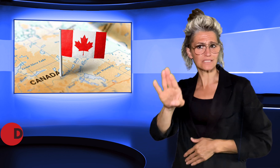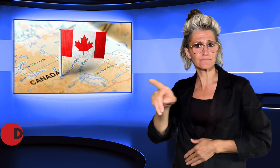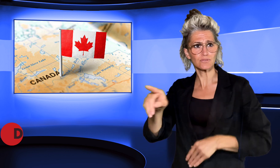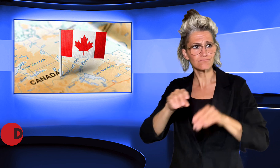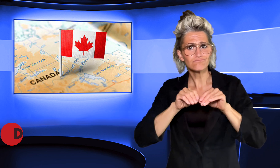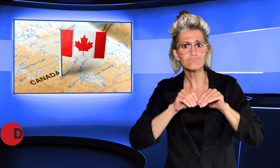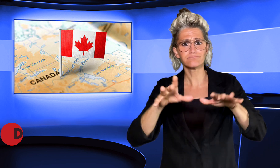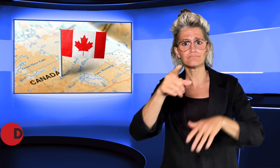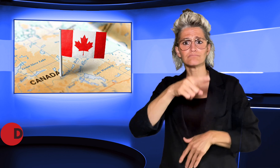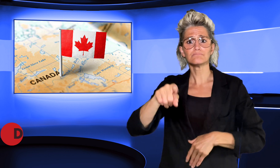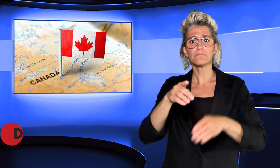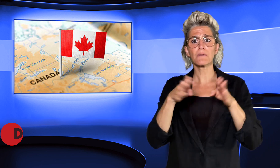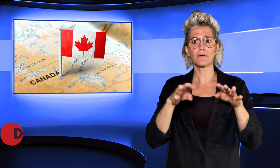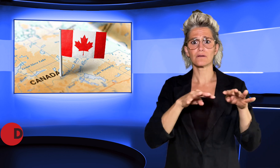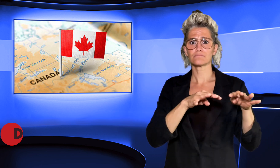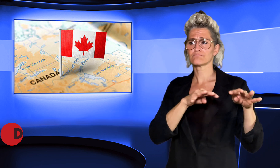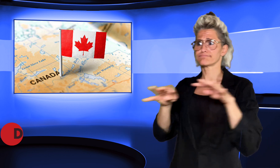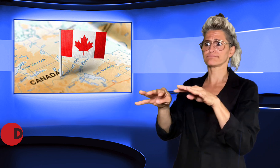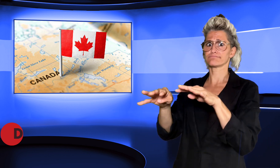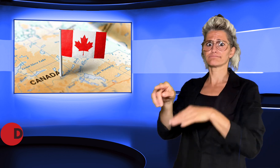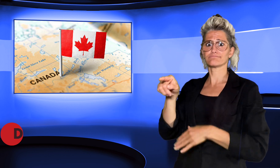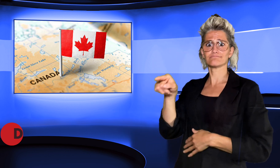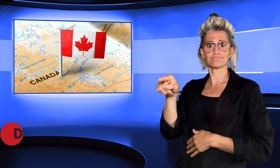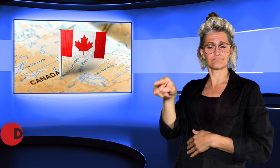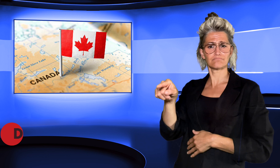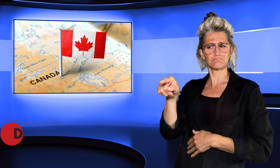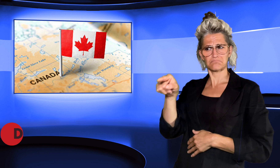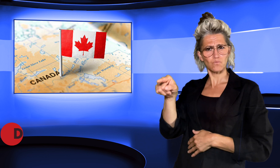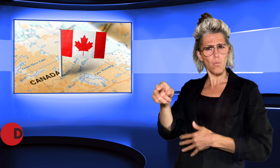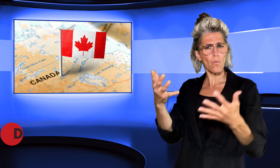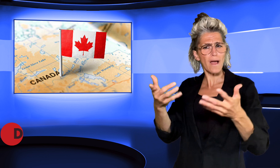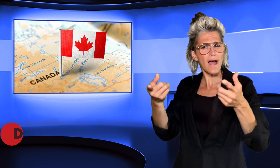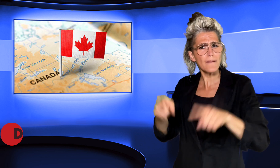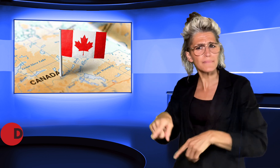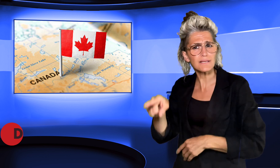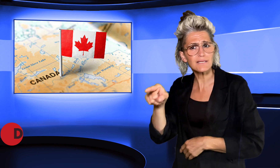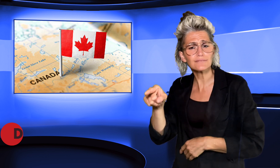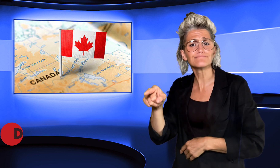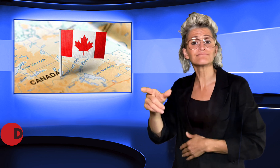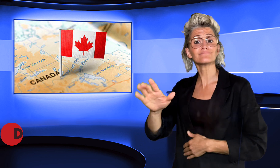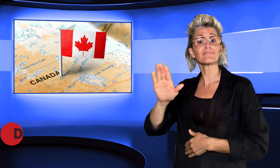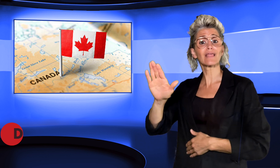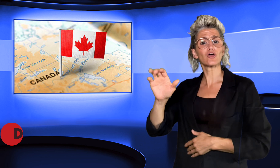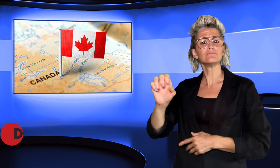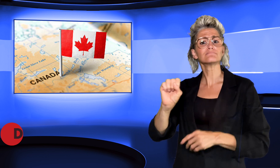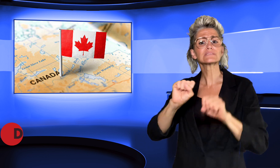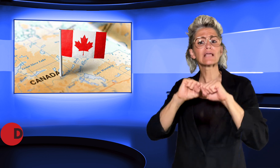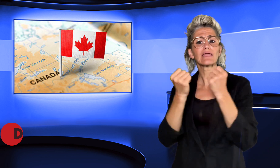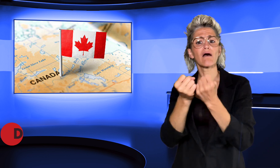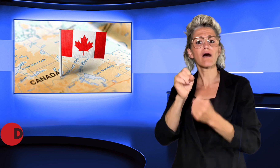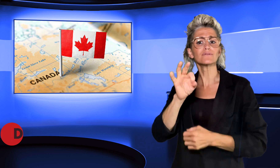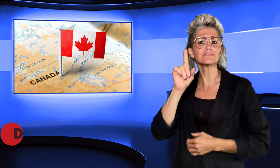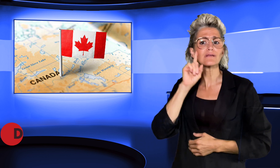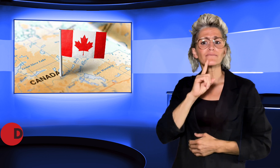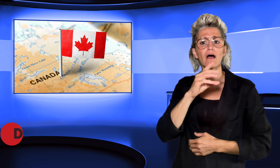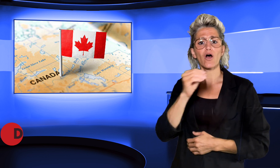on Facebook when Society of Deaf & Hard of Hearing Nova Scotians (SDHHNS)